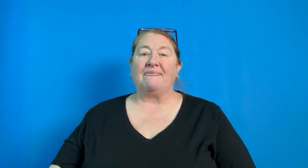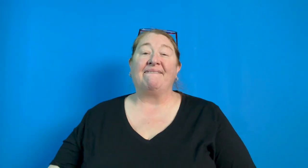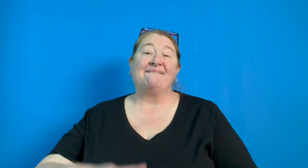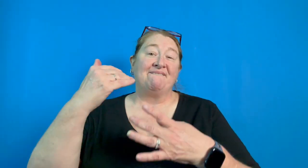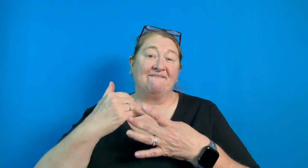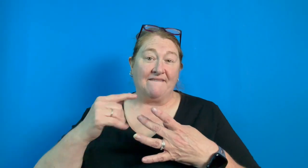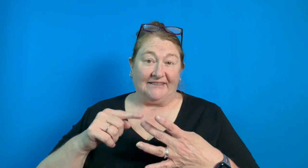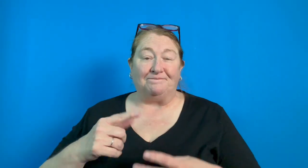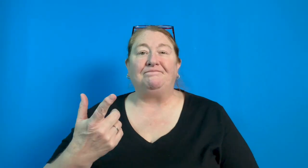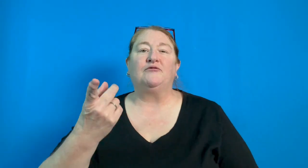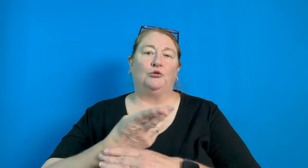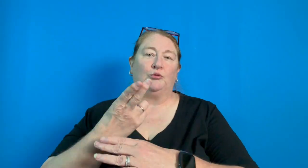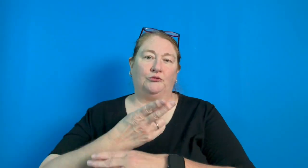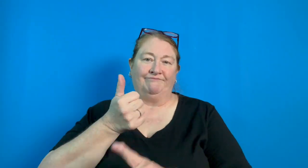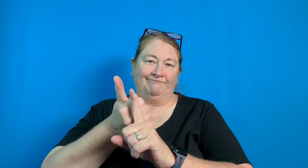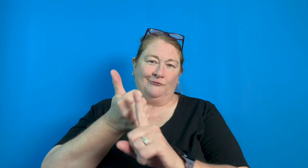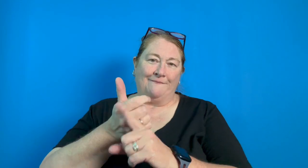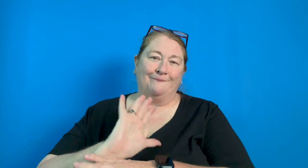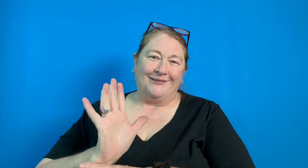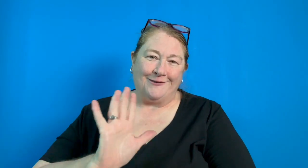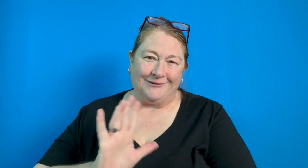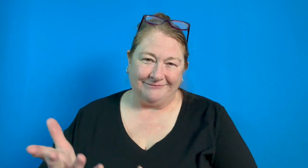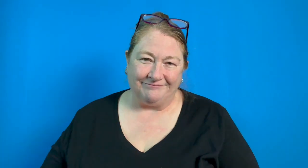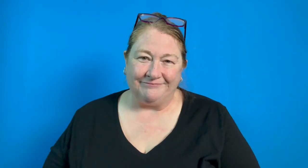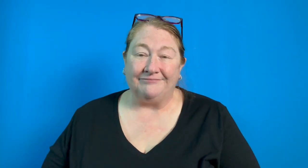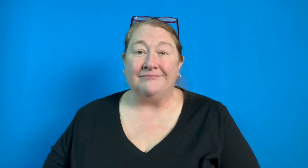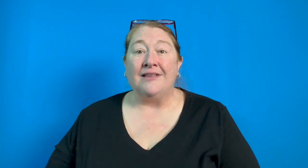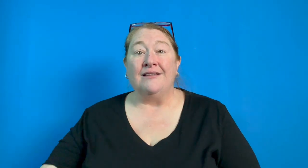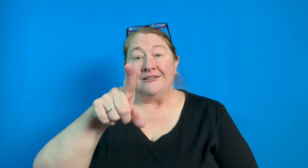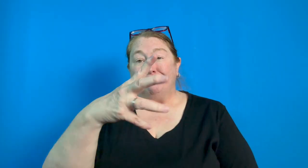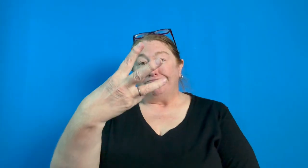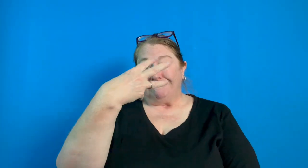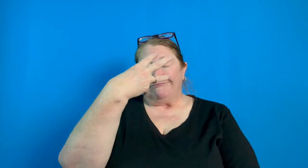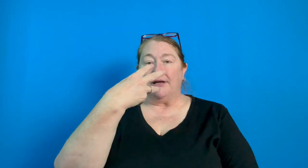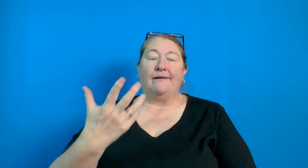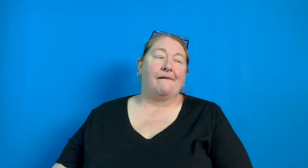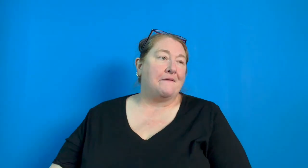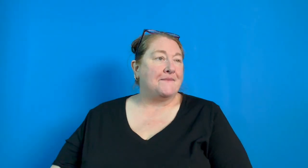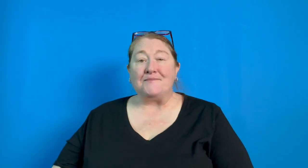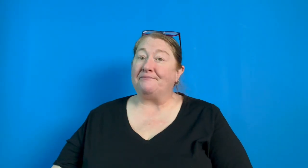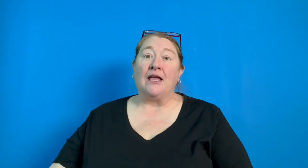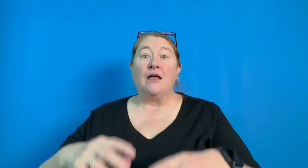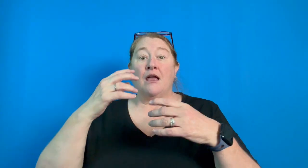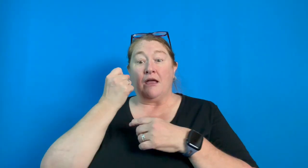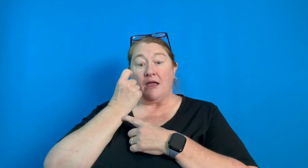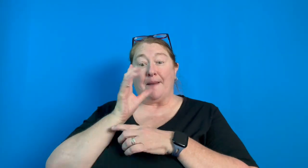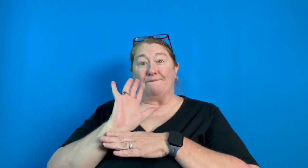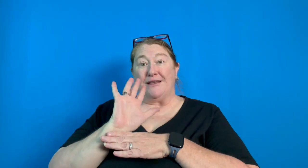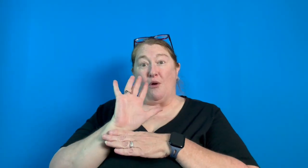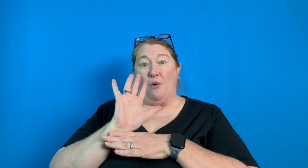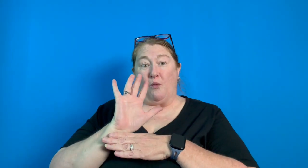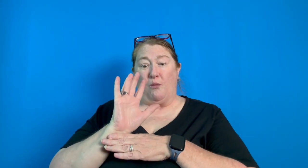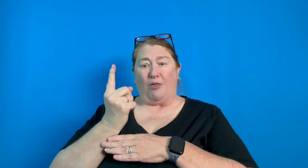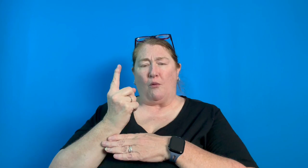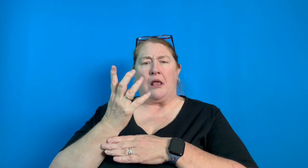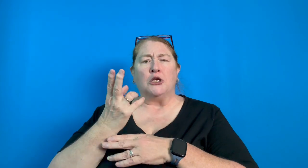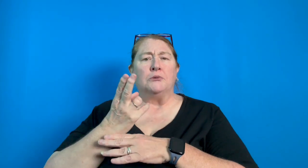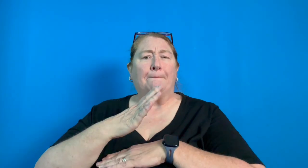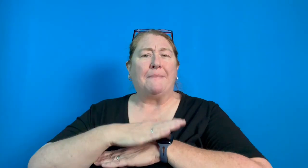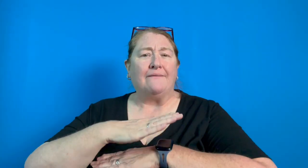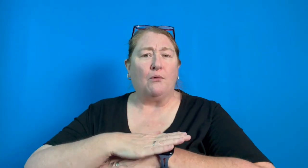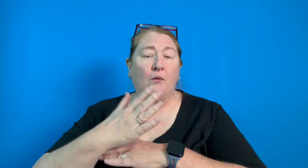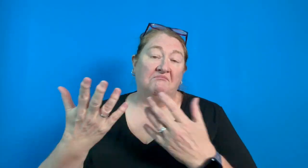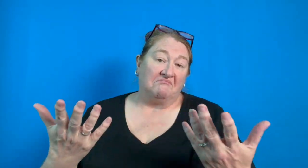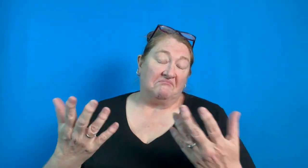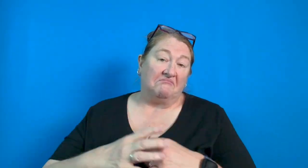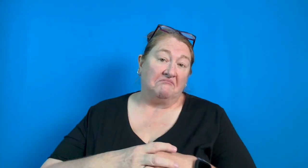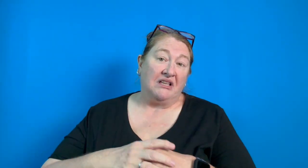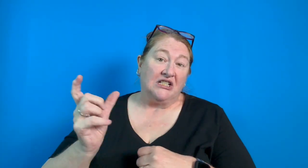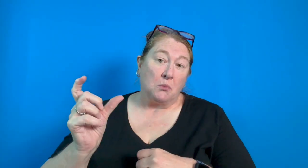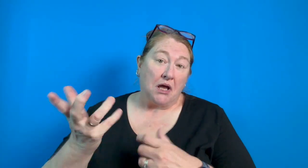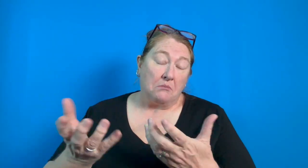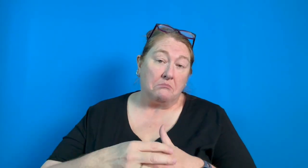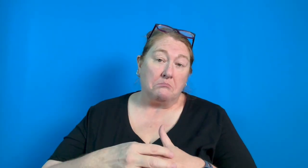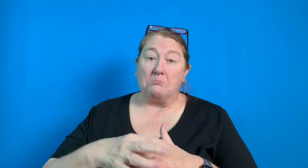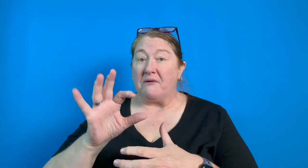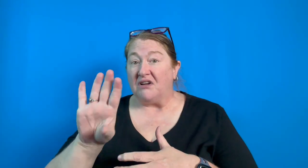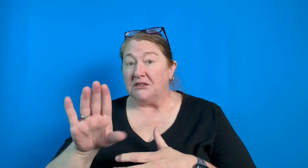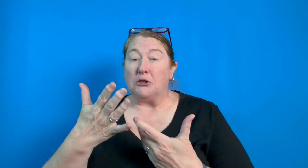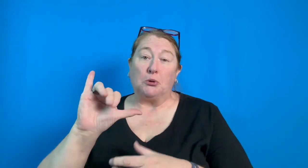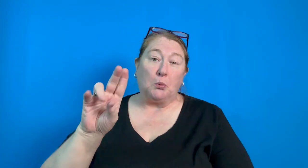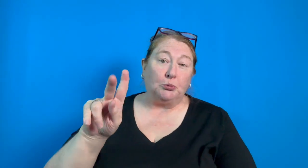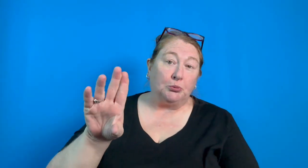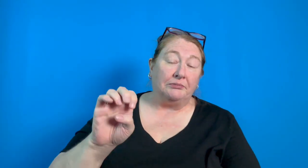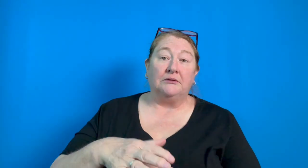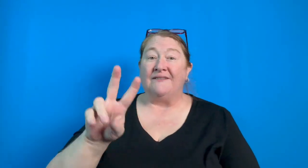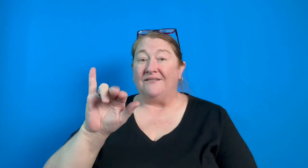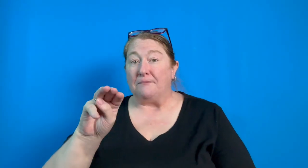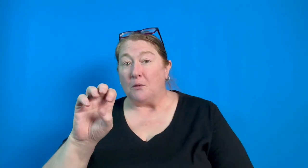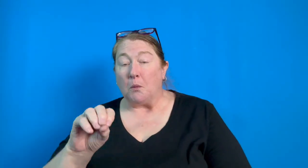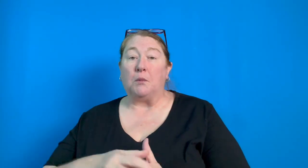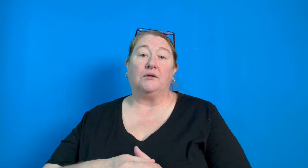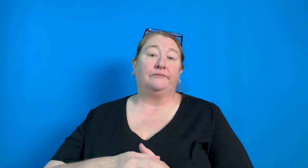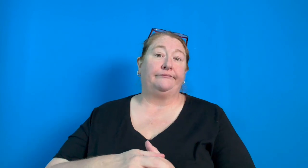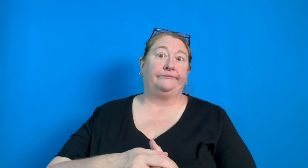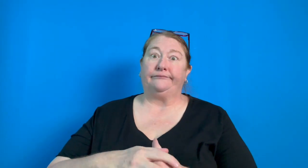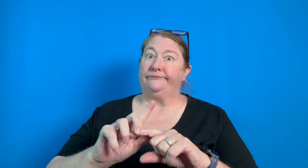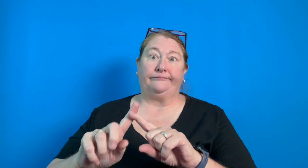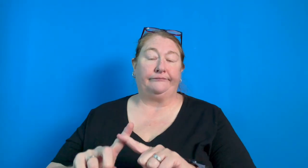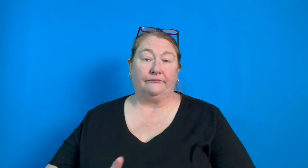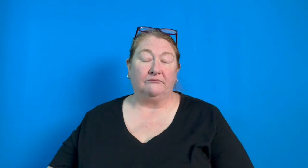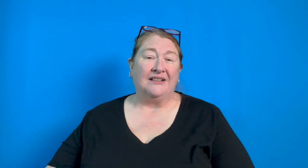2. Use your own videos using recording platforms such as Instagram, Facebook, YouTube, Vimeo, and many more!